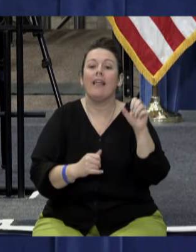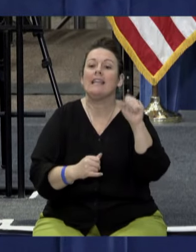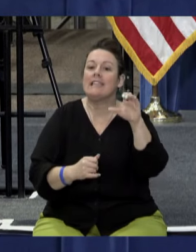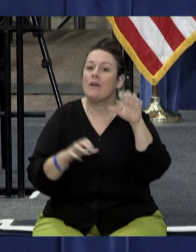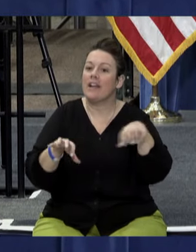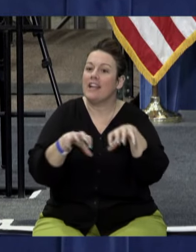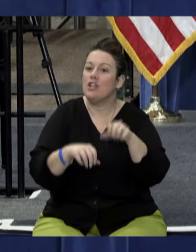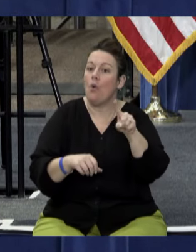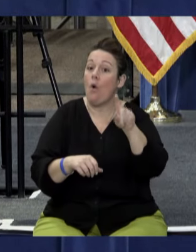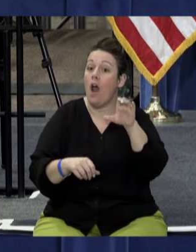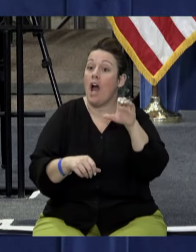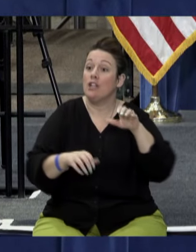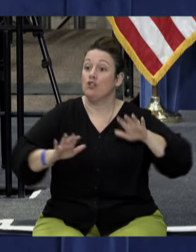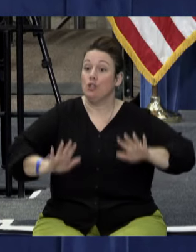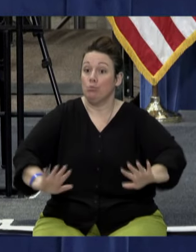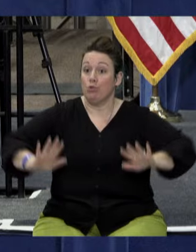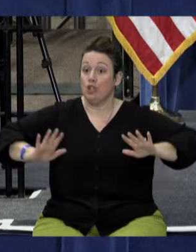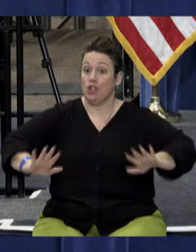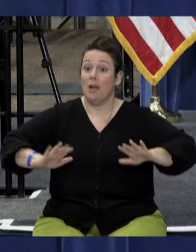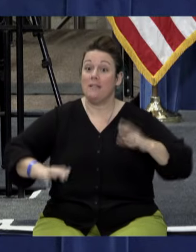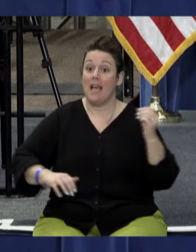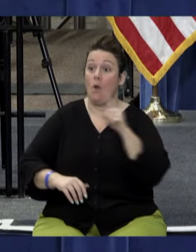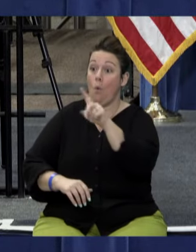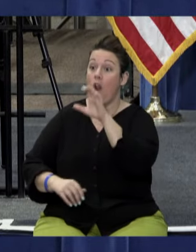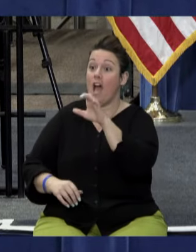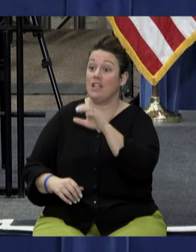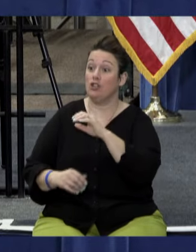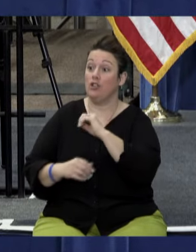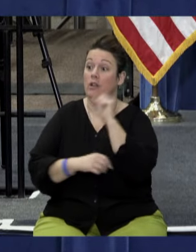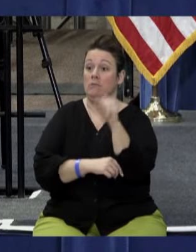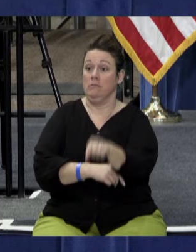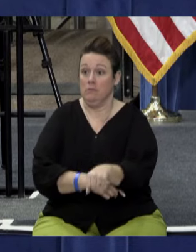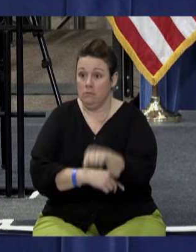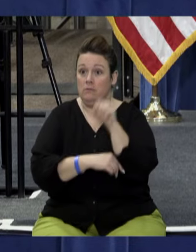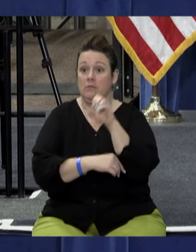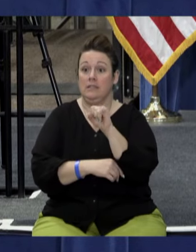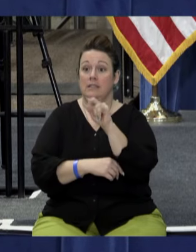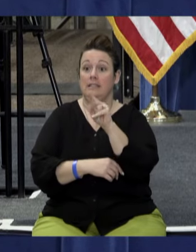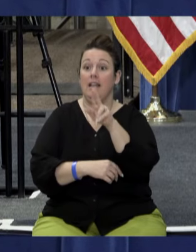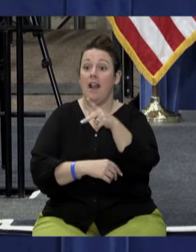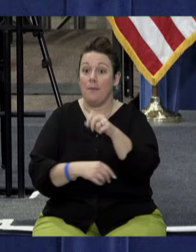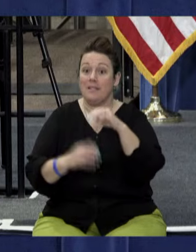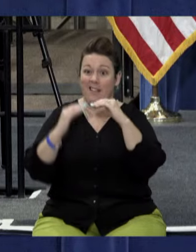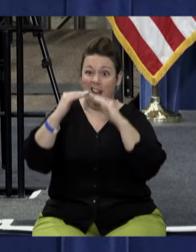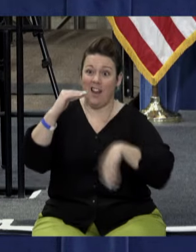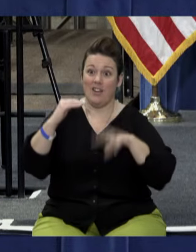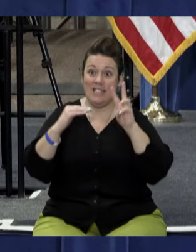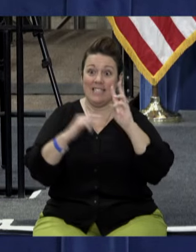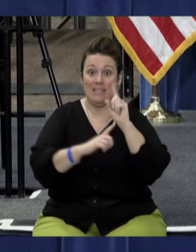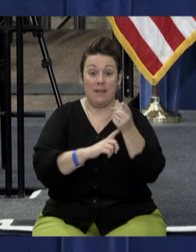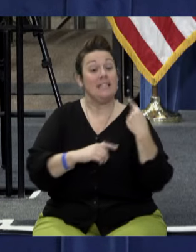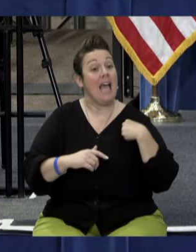hundred push-ups and a hundred sit-ups in like under six minutes. And I get to introduce the